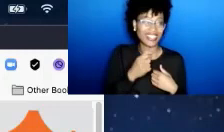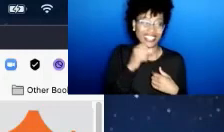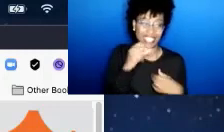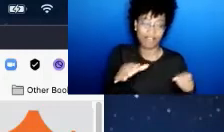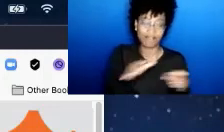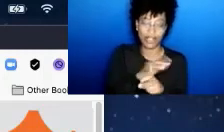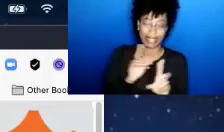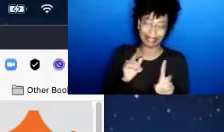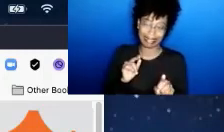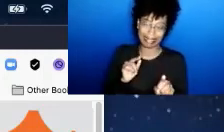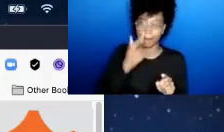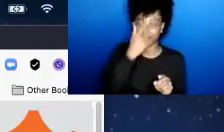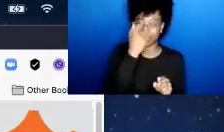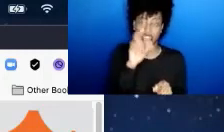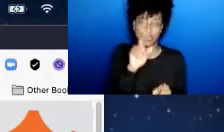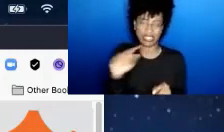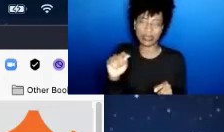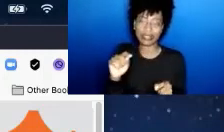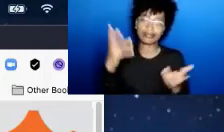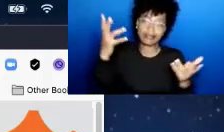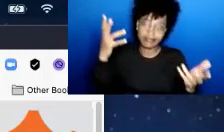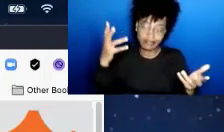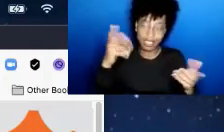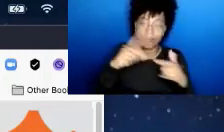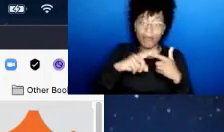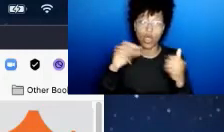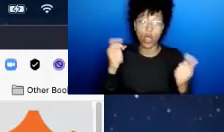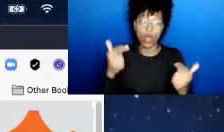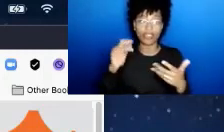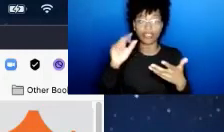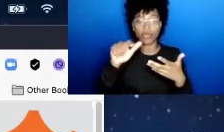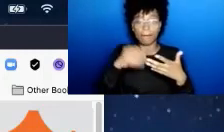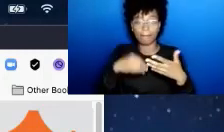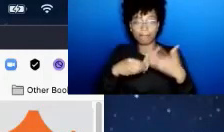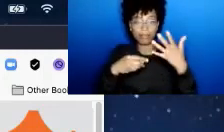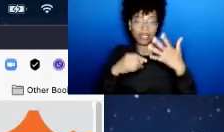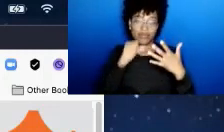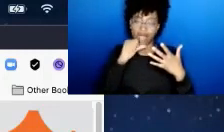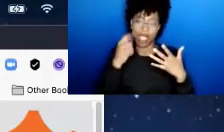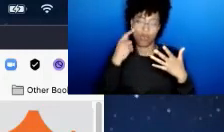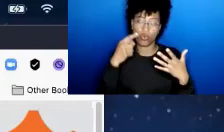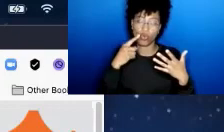so all of these drop downs will be working for last year's conference.